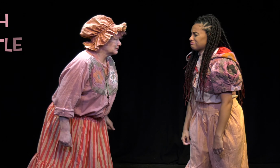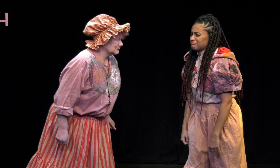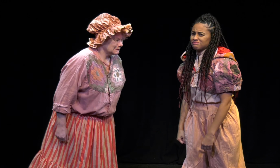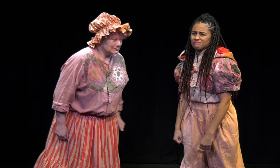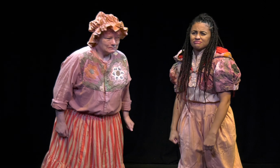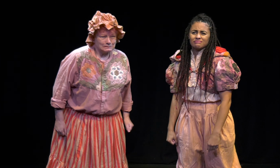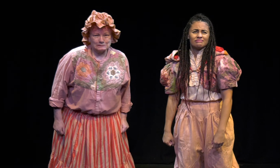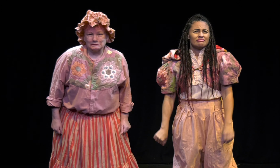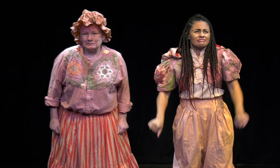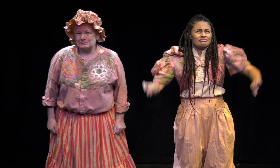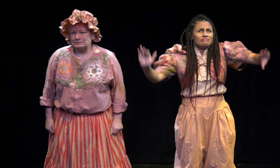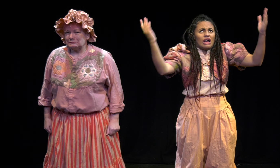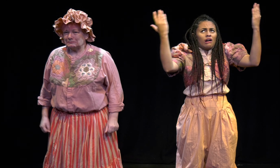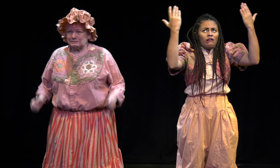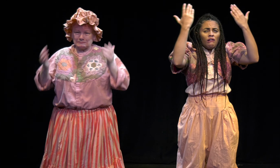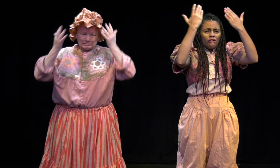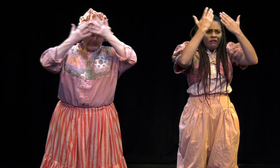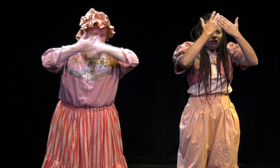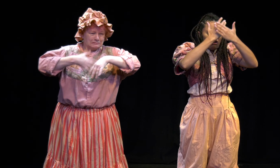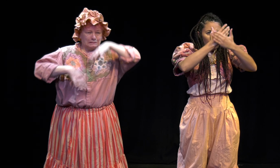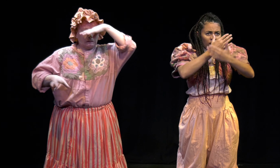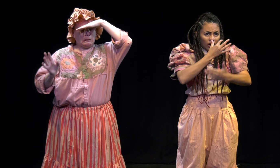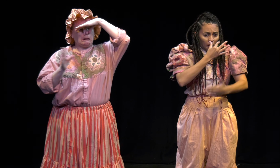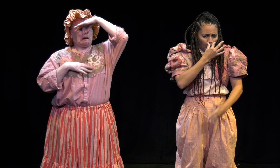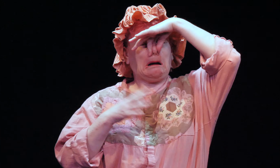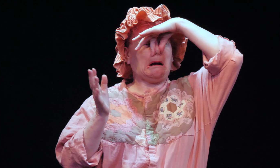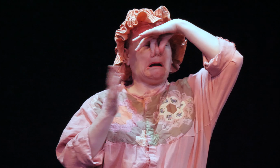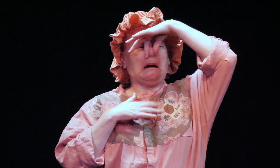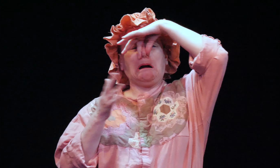It’s dark, and quite smelly!